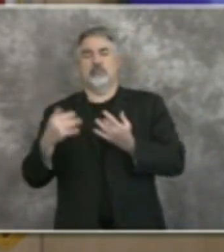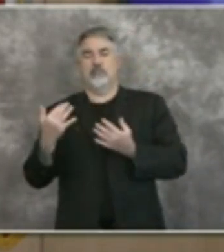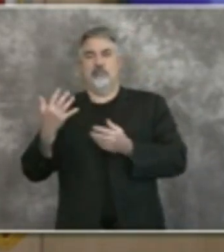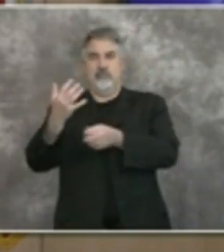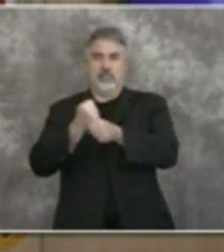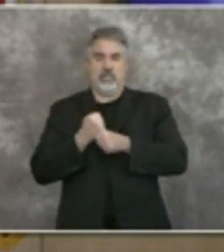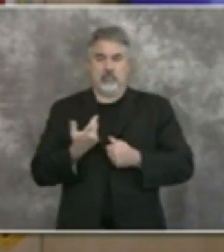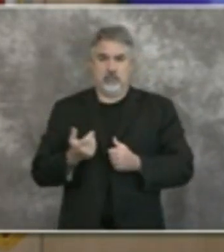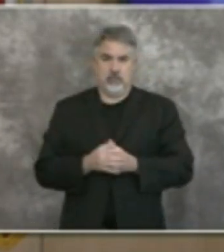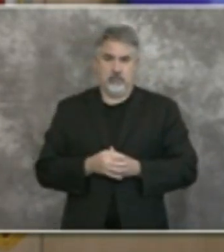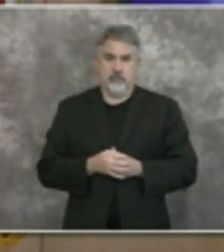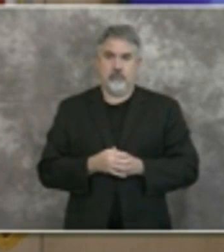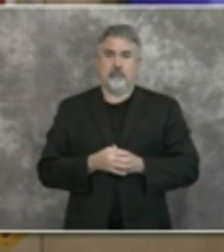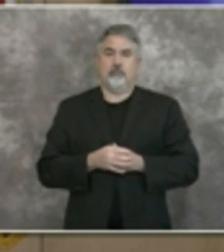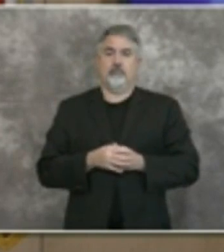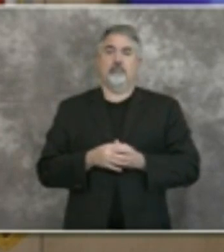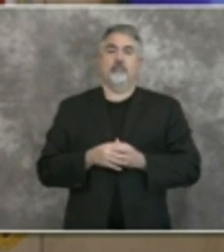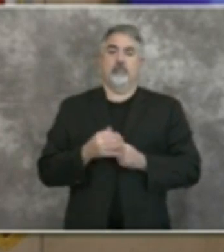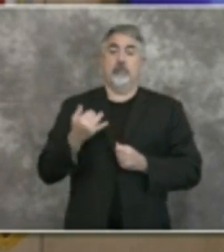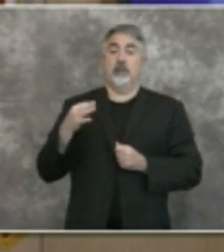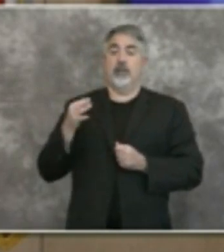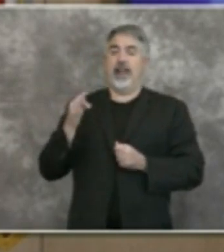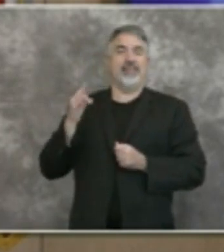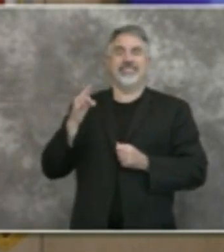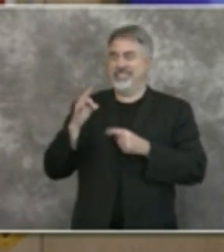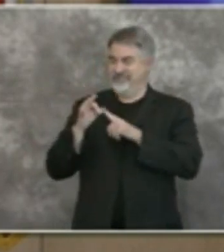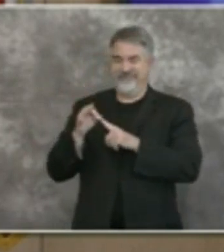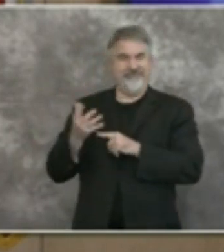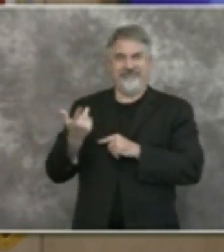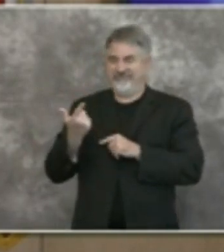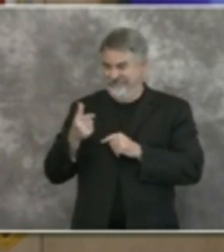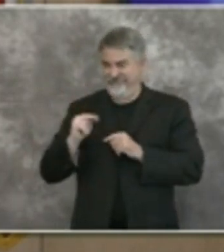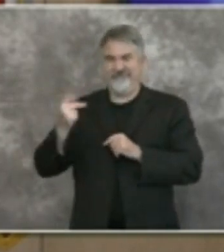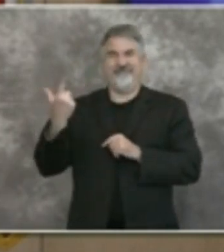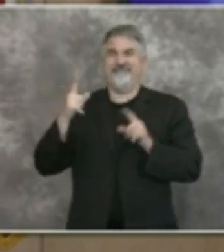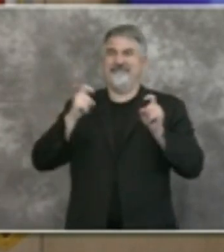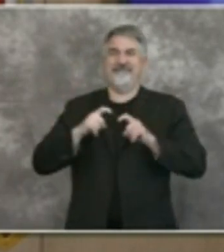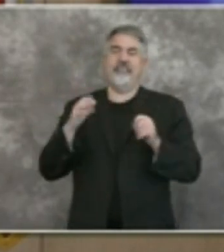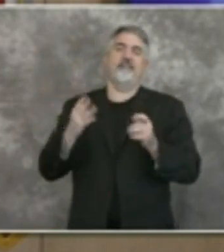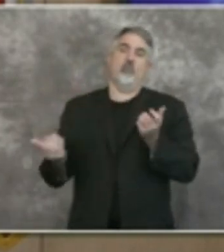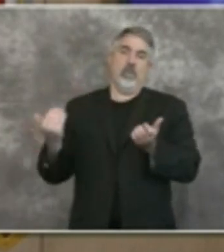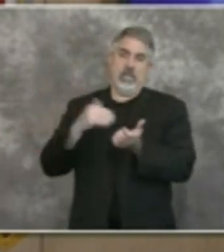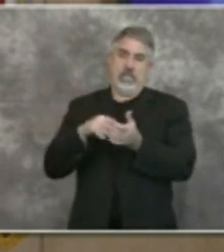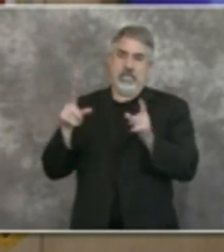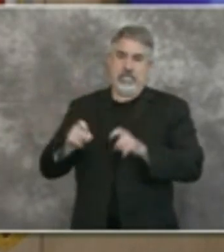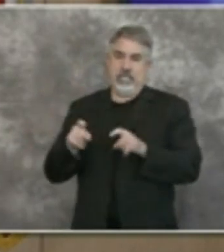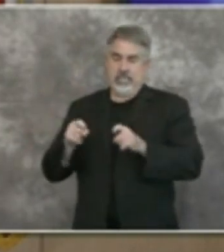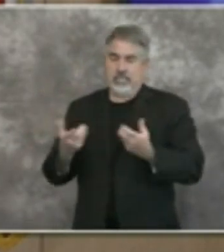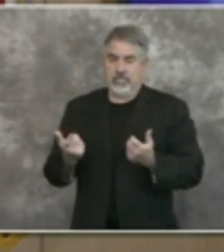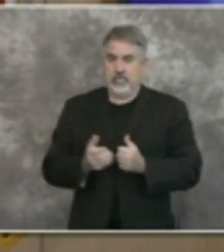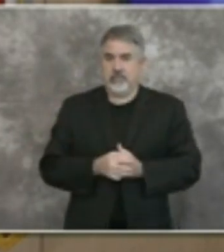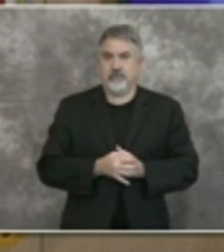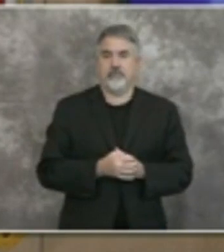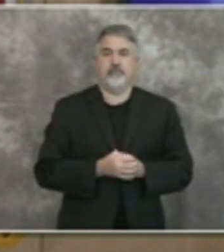3 POSITIVE TESTS THAT WE PREVIOUSLY REPORTED A 283 TESTS ARE STILL PENDING RESULTS WAITING TO SEE WHAT THEY ARE AND 19 TO DATE HAVE